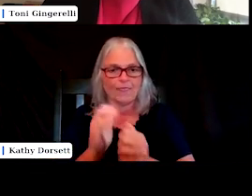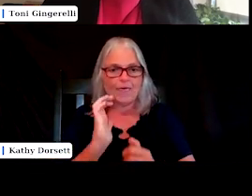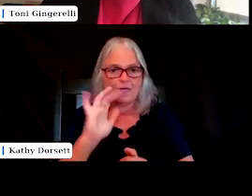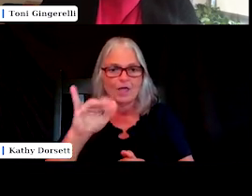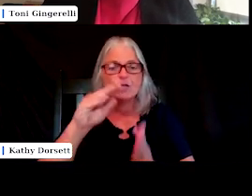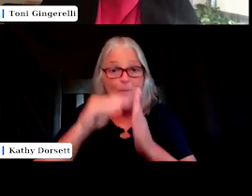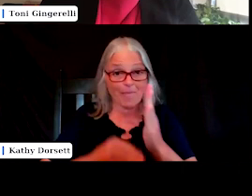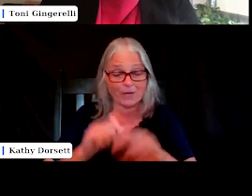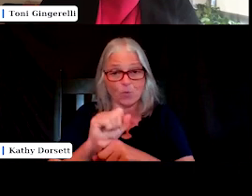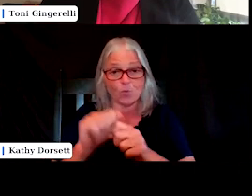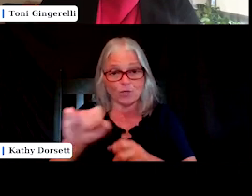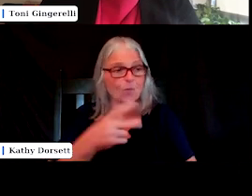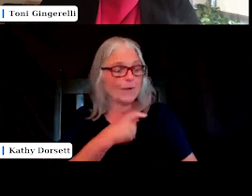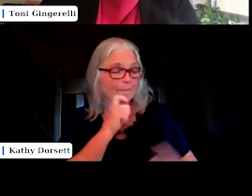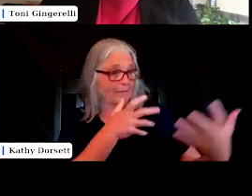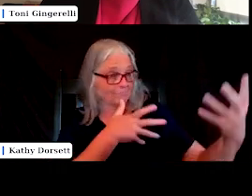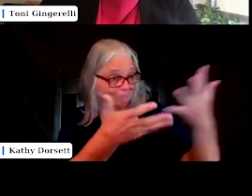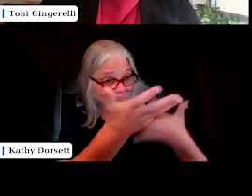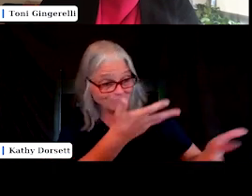To make sure that it's a good fit.